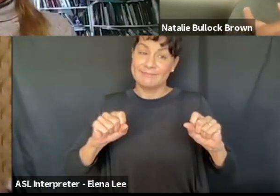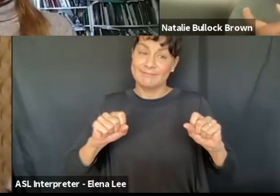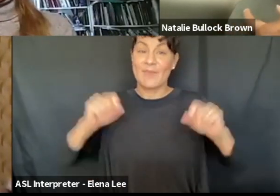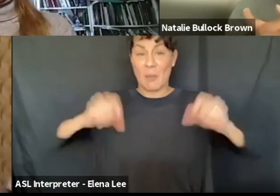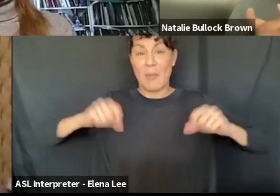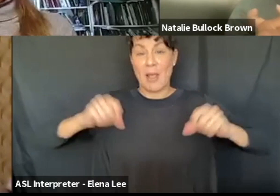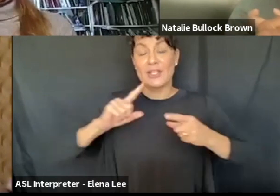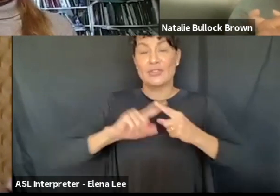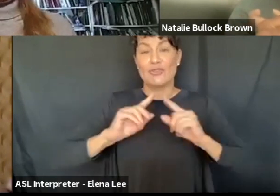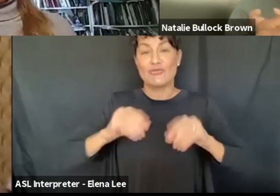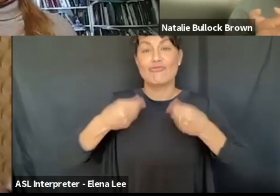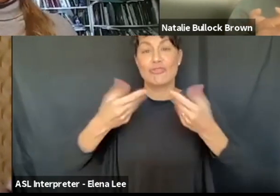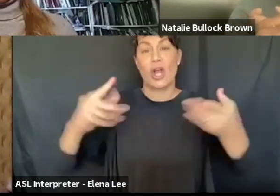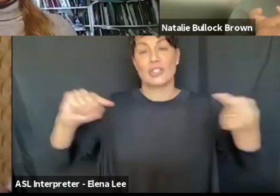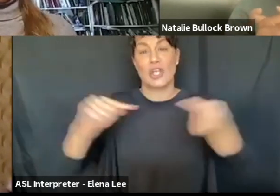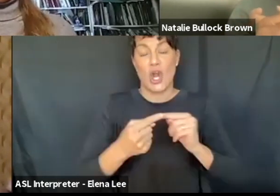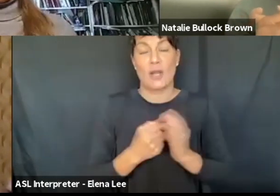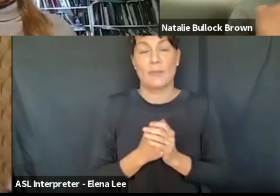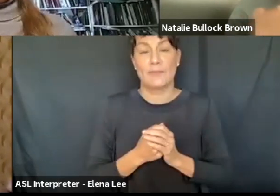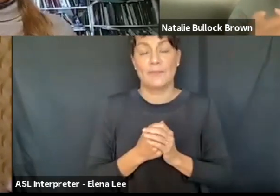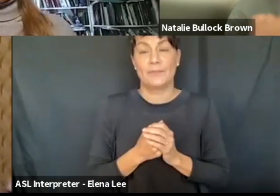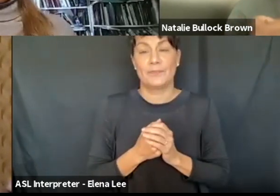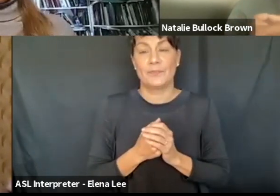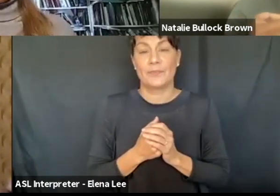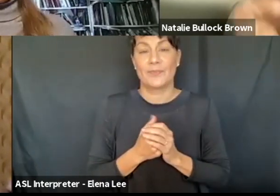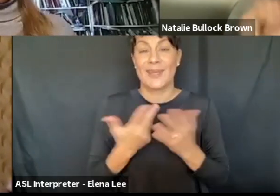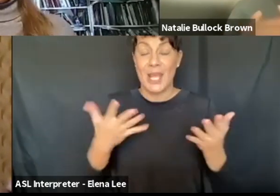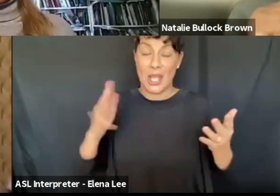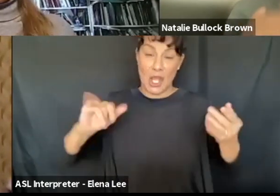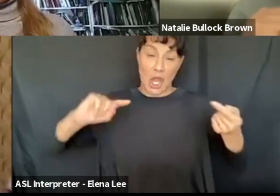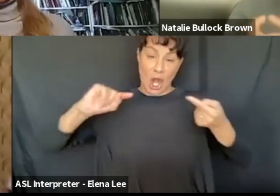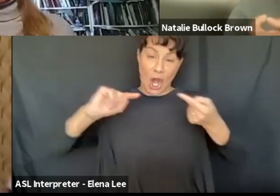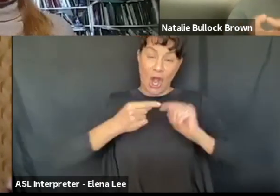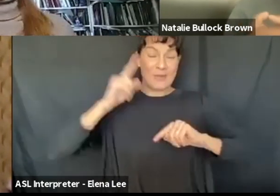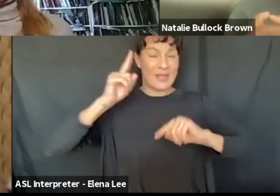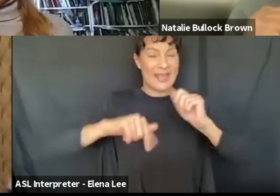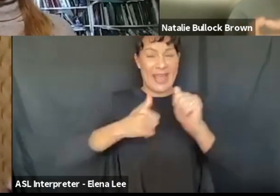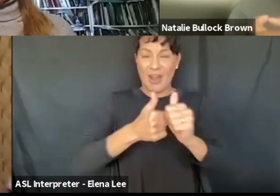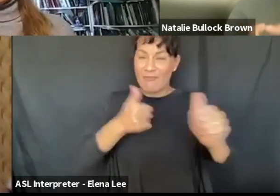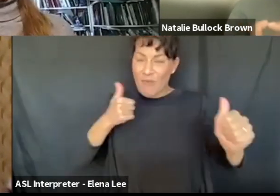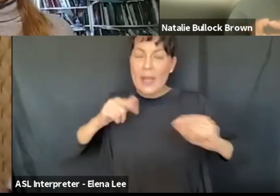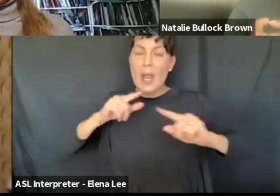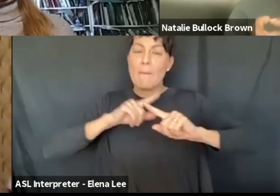that harm is almost unavoidable, but there is a way to mitigate it.